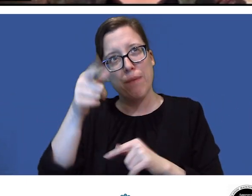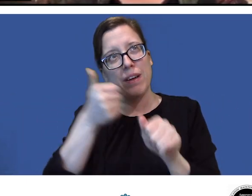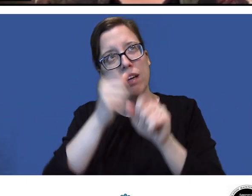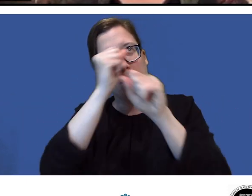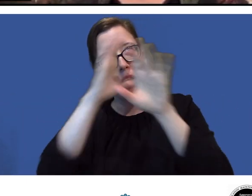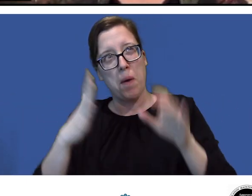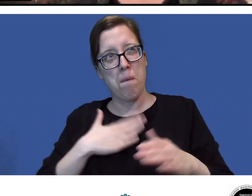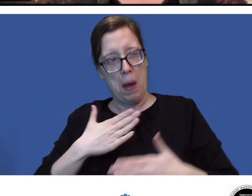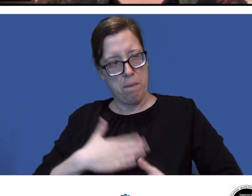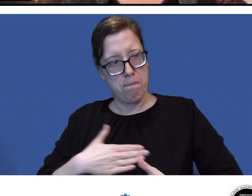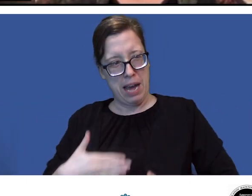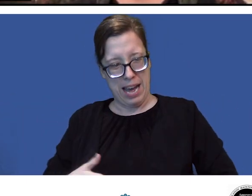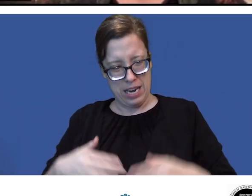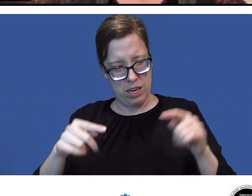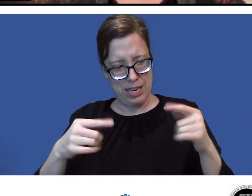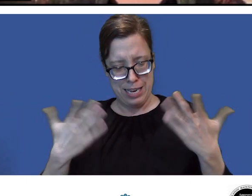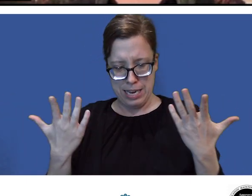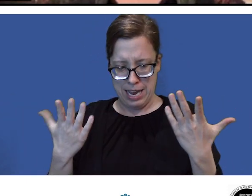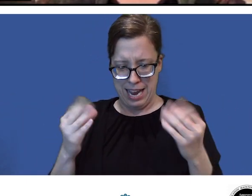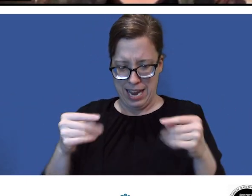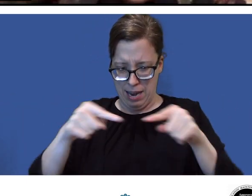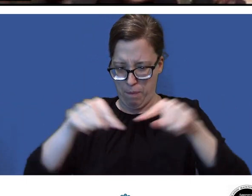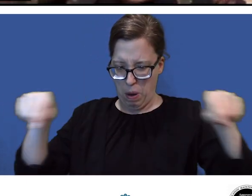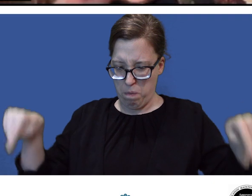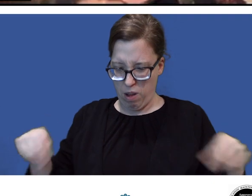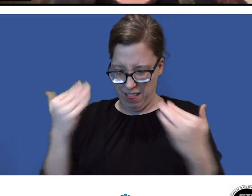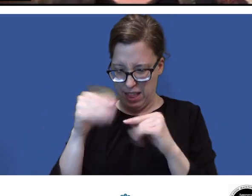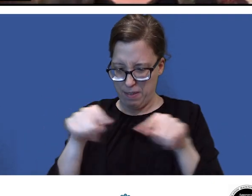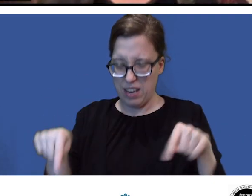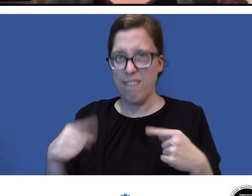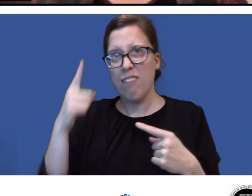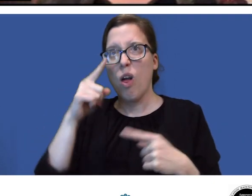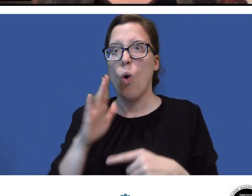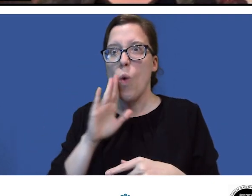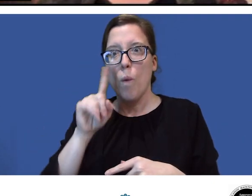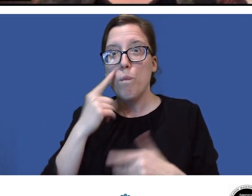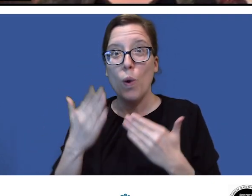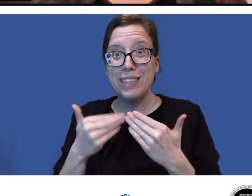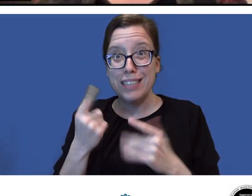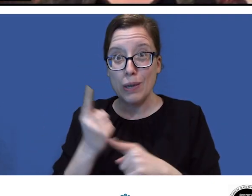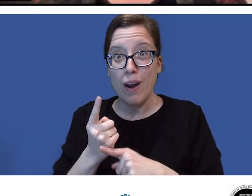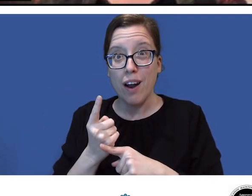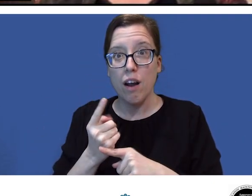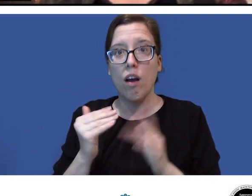think about that. Lots of times they get bored and then you see challenging behaviors, right?